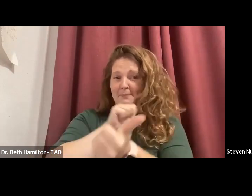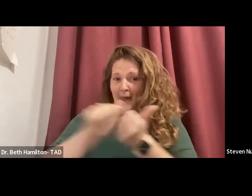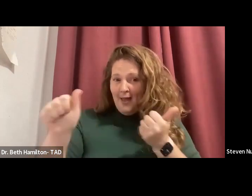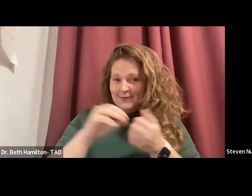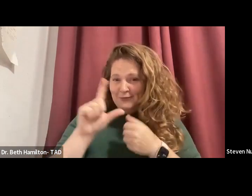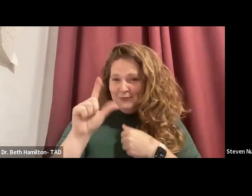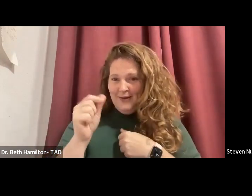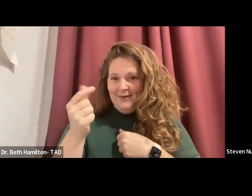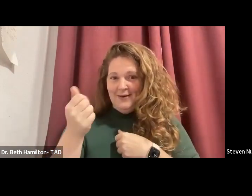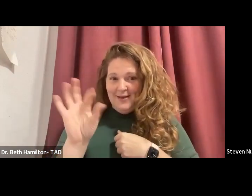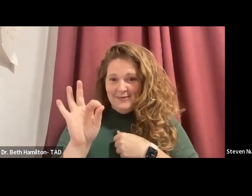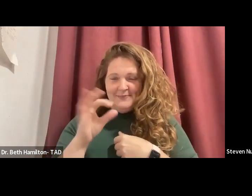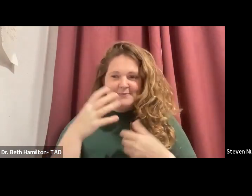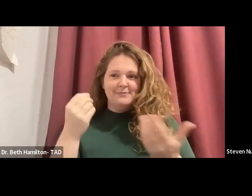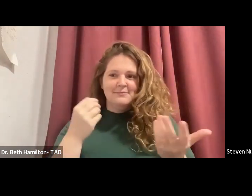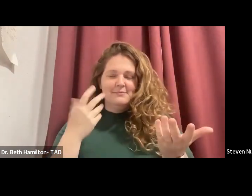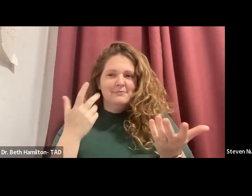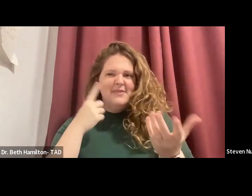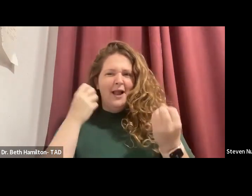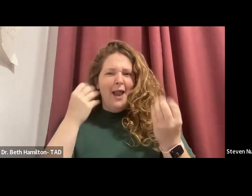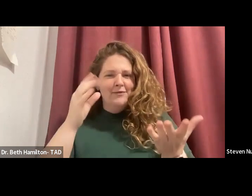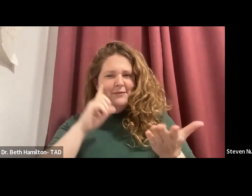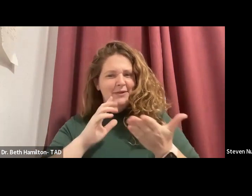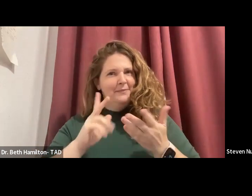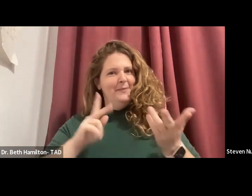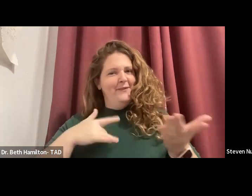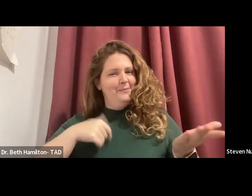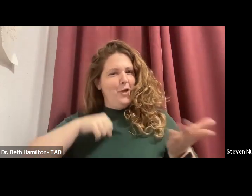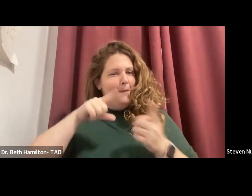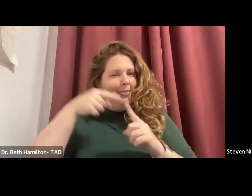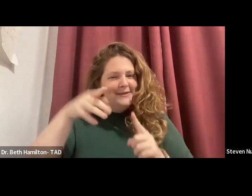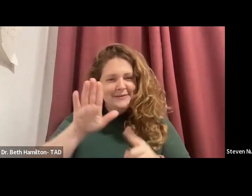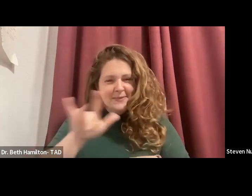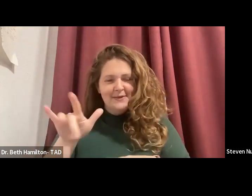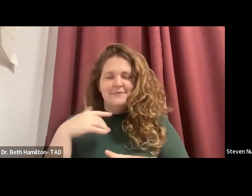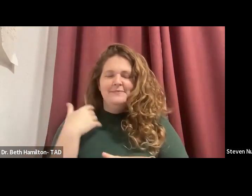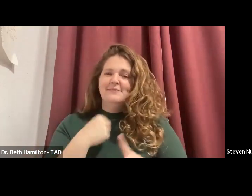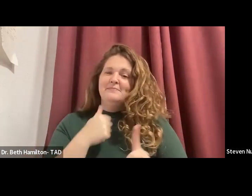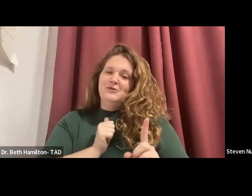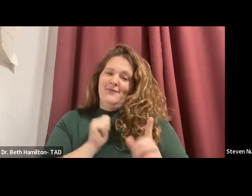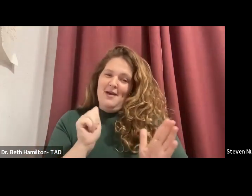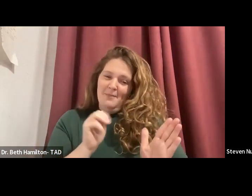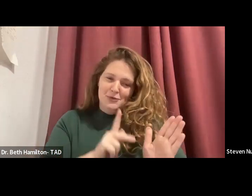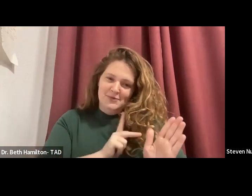of the biggest concerns for people one of the most complicated bills that has to be pursued and